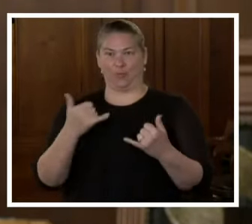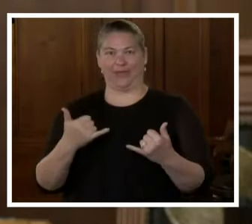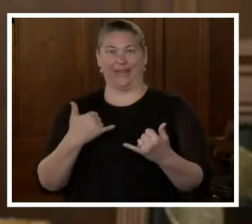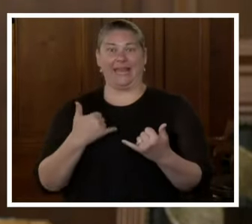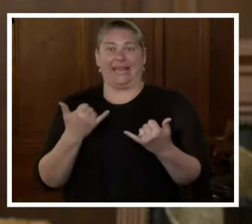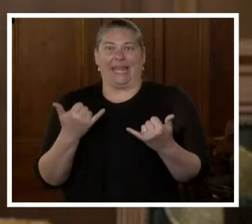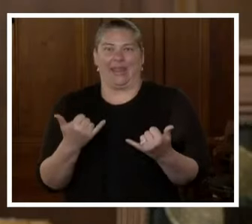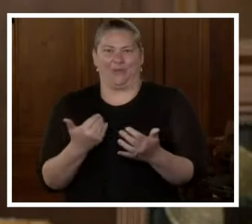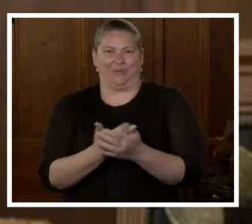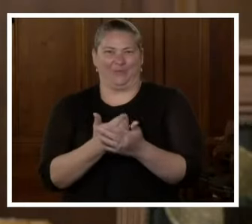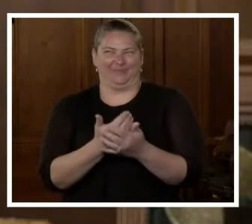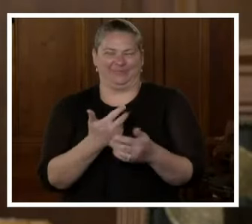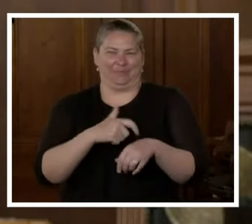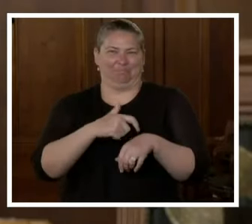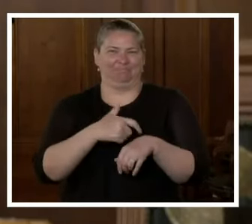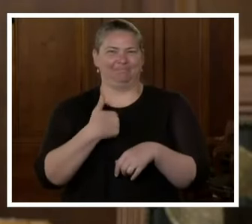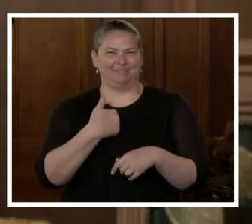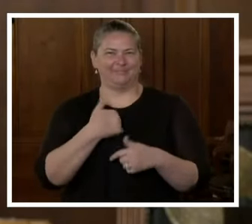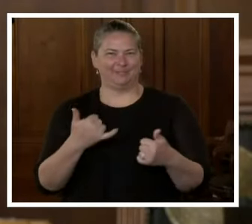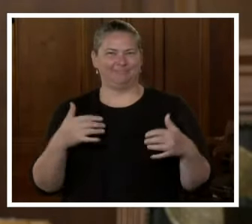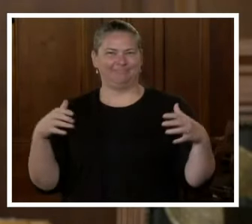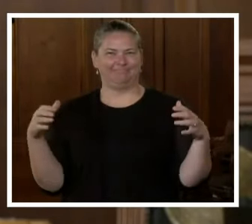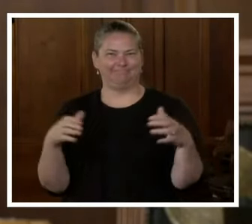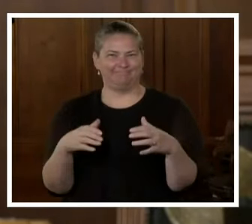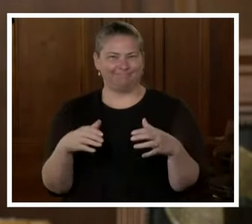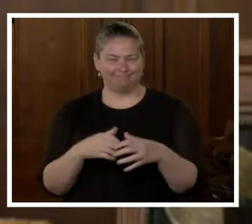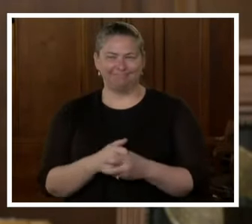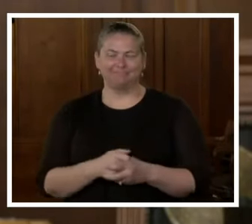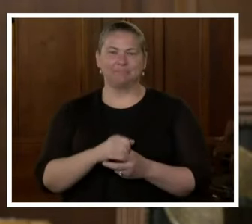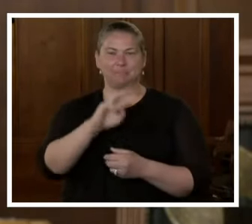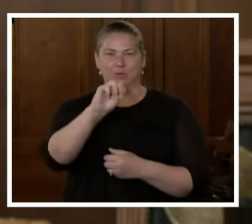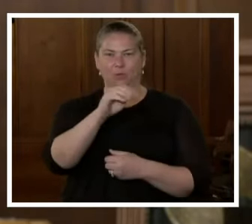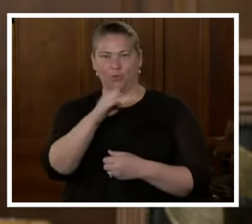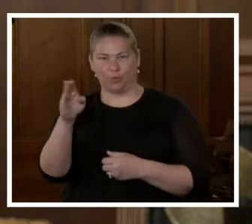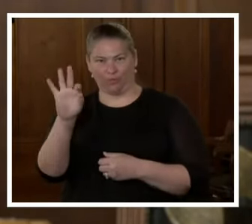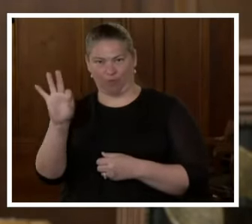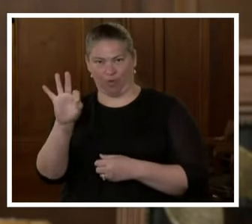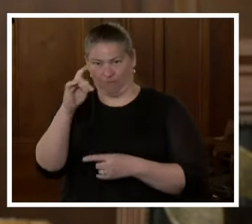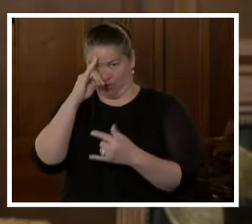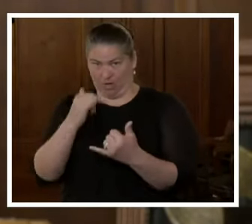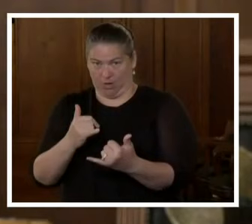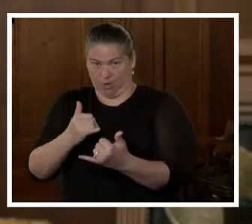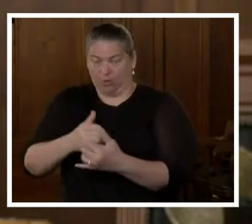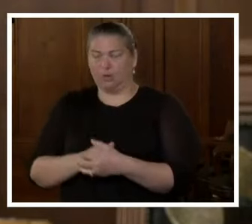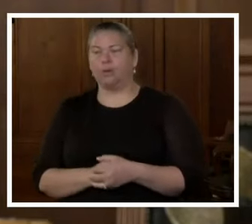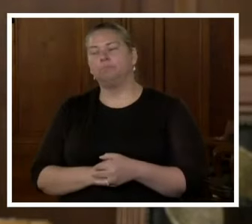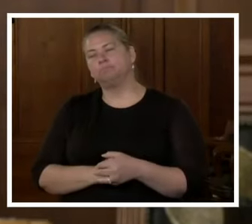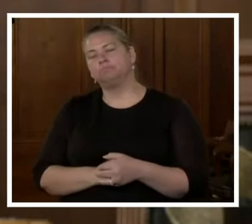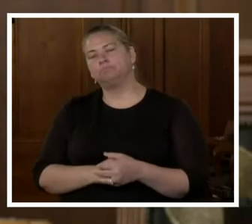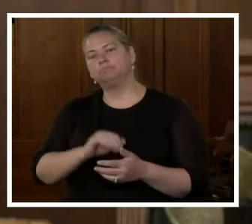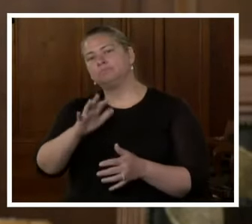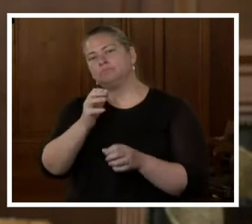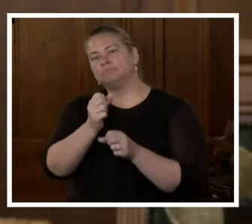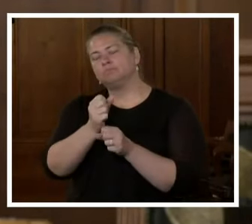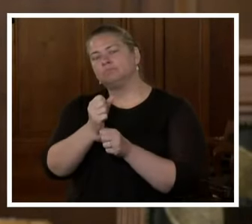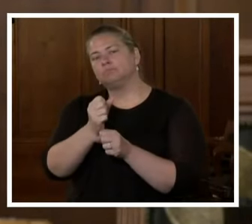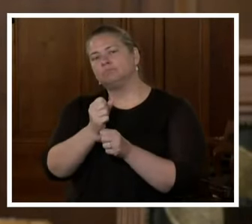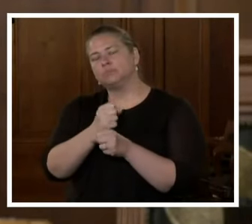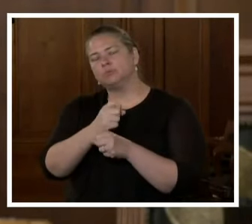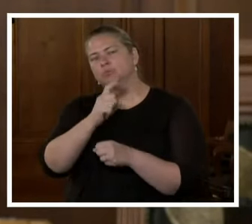LIFETIME, AND IT HELPED US TO